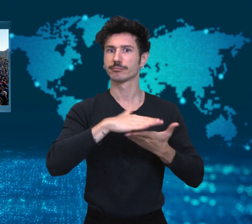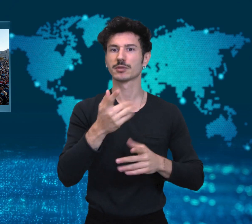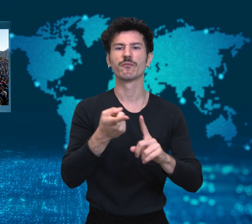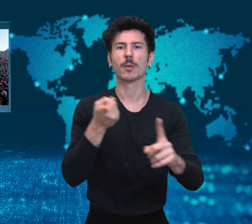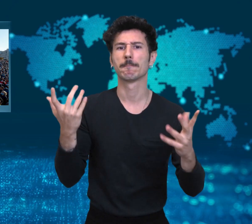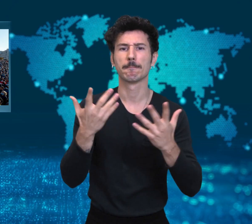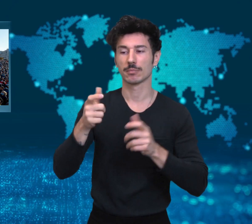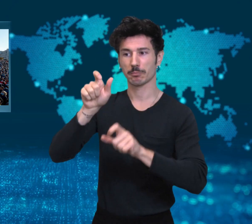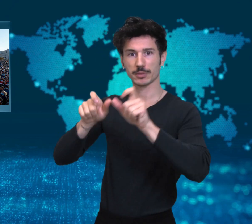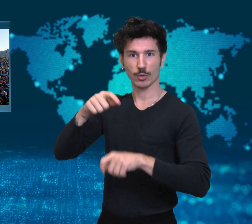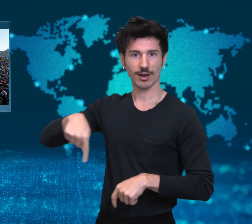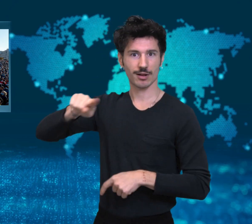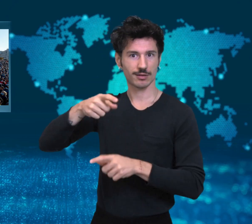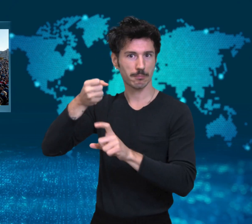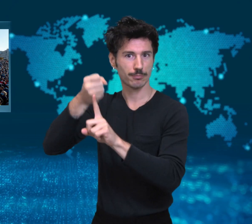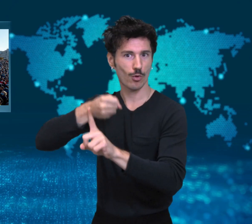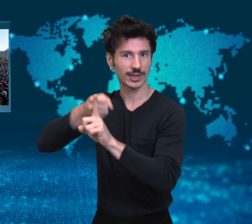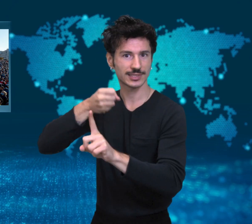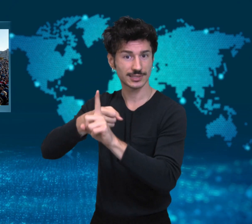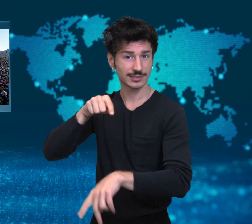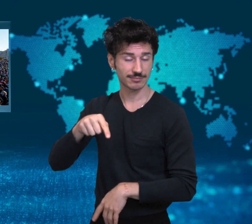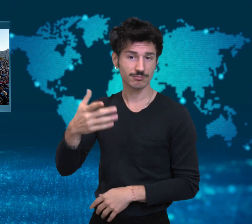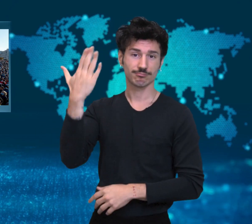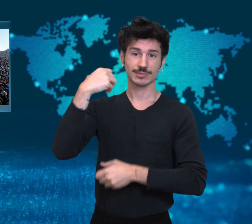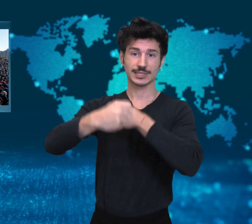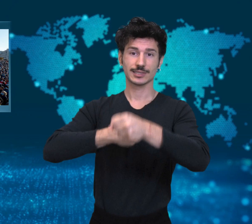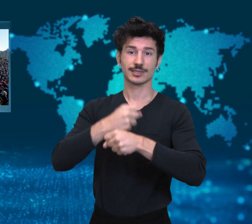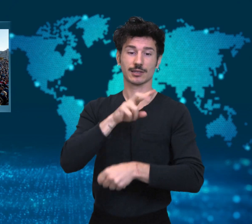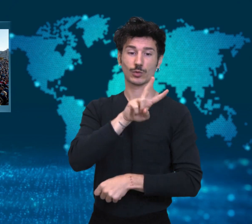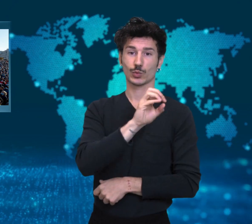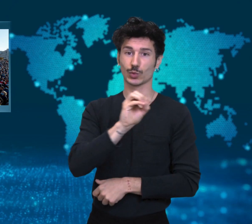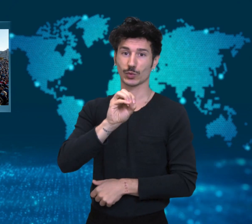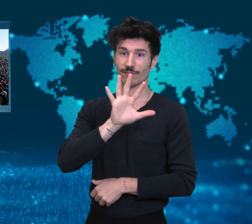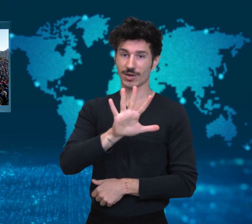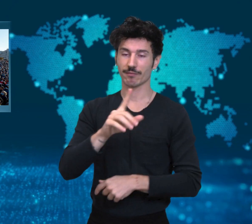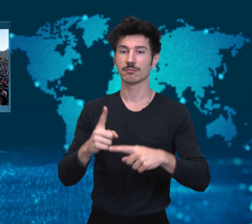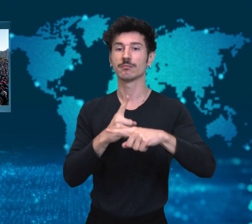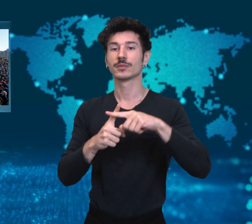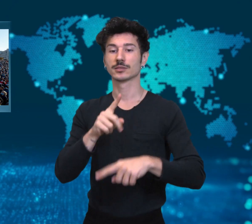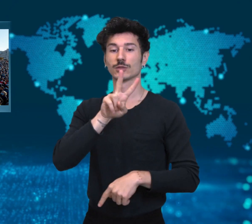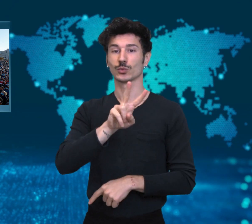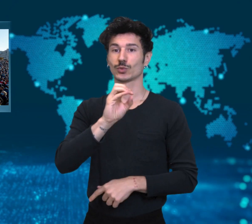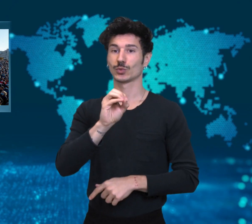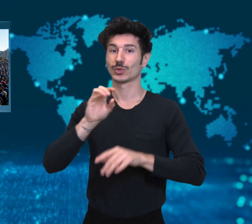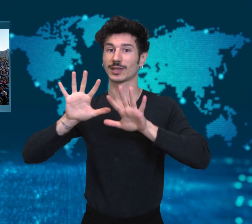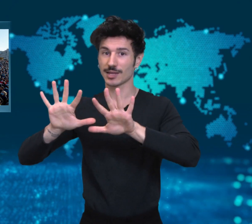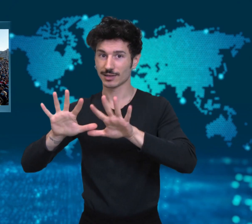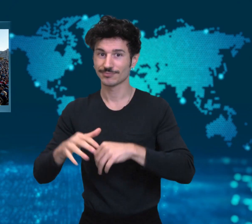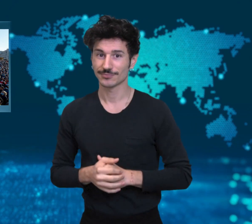Previous presidents have been removed from power by protests,